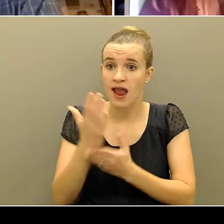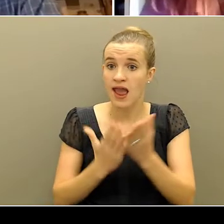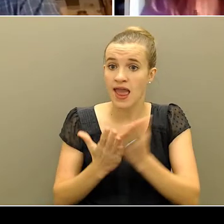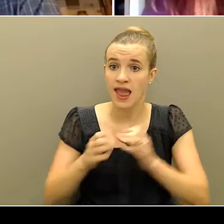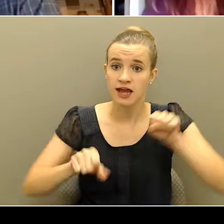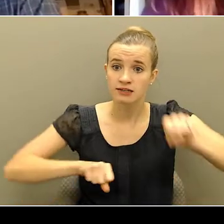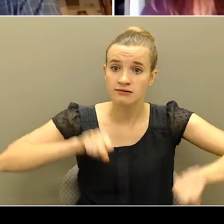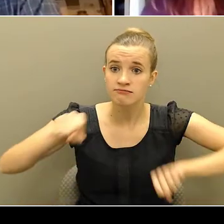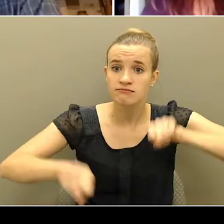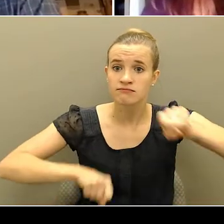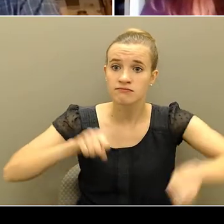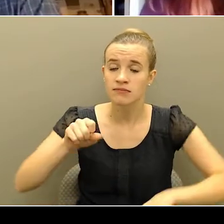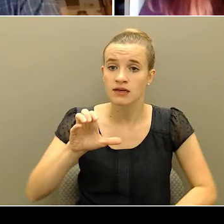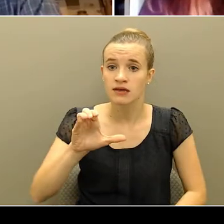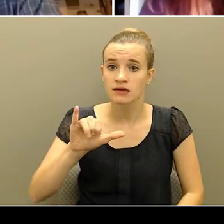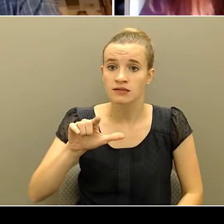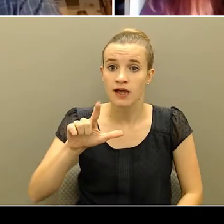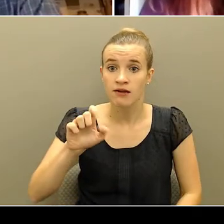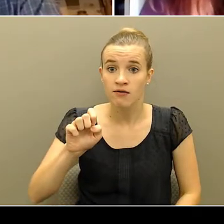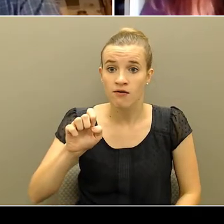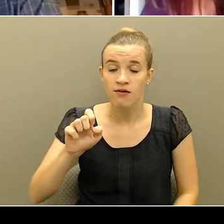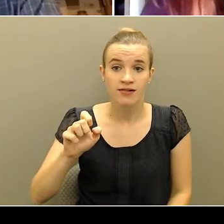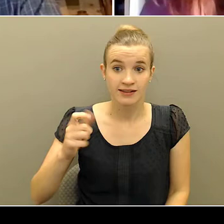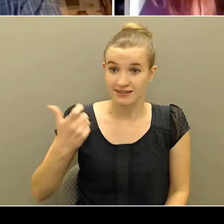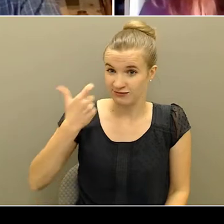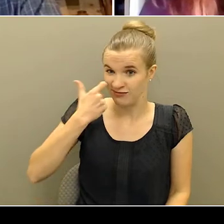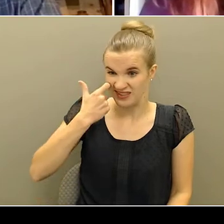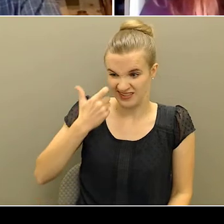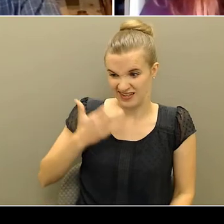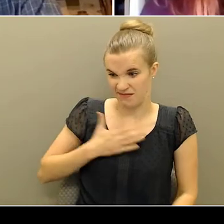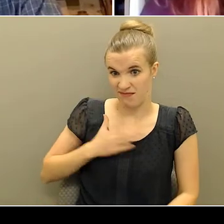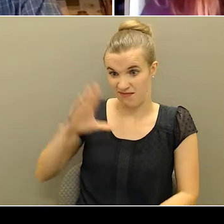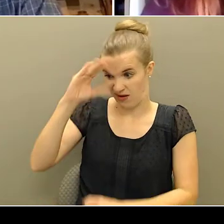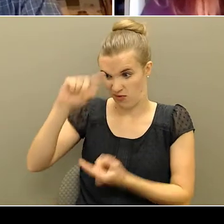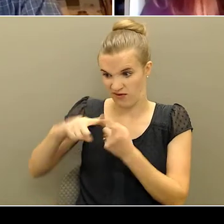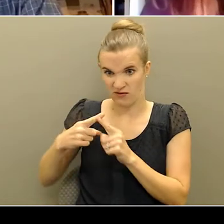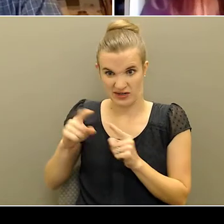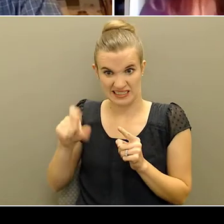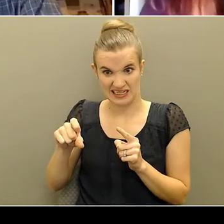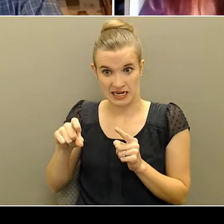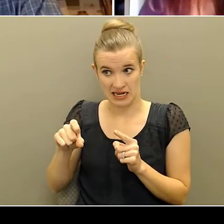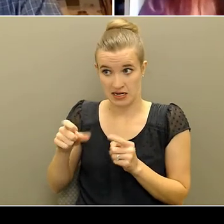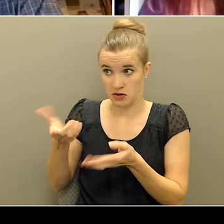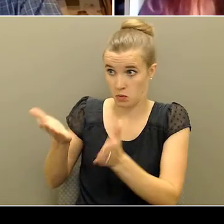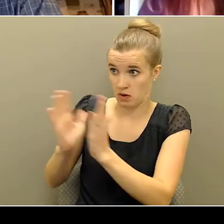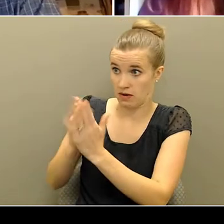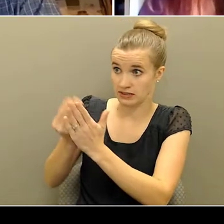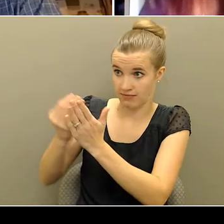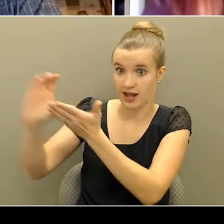absolutely fantastic. You know, and those things are not cheap. So, you know, you do have to put a little effort in, you can't just say like, Oh, yeah,